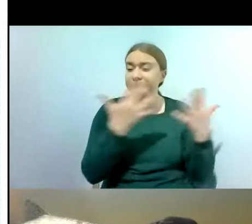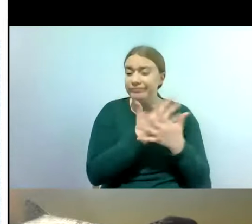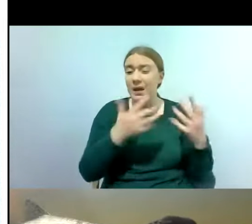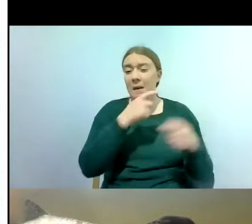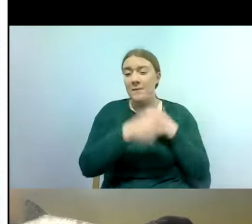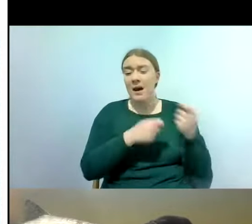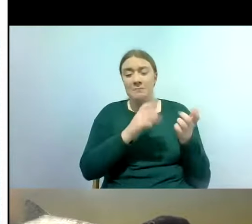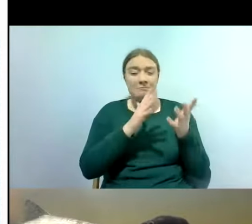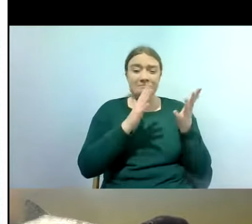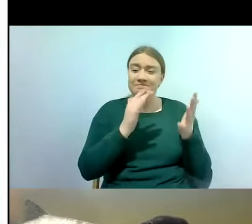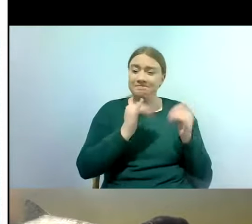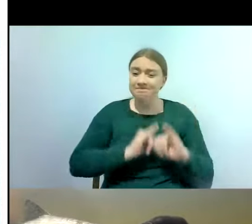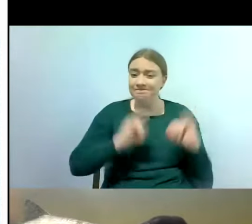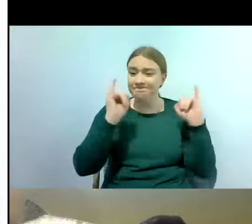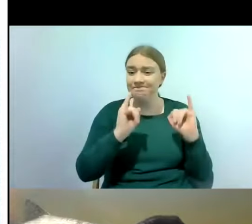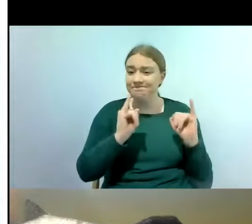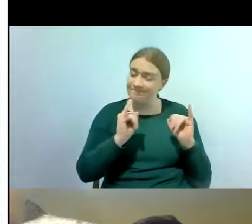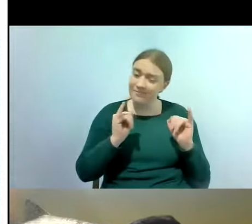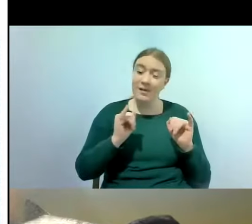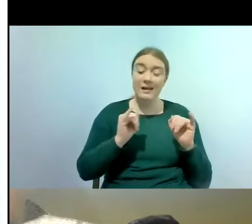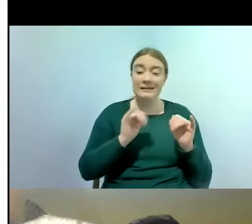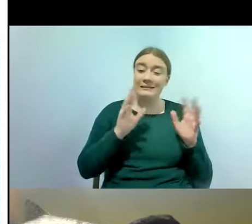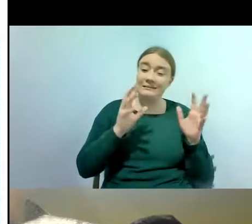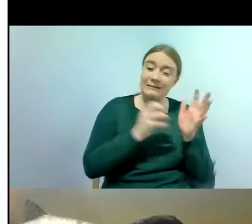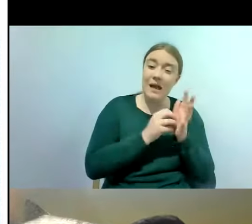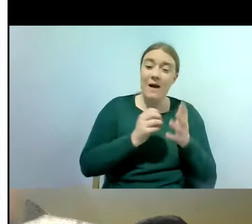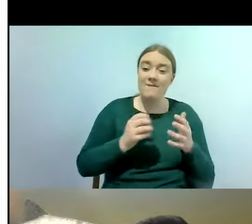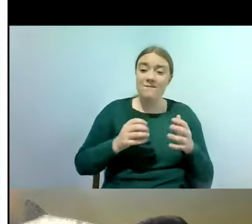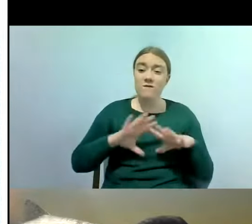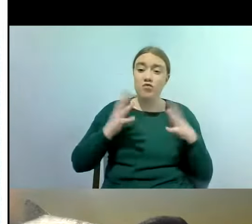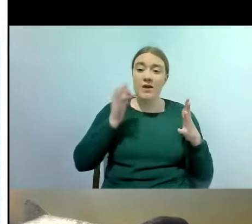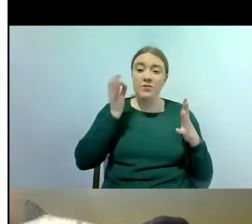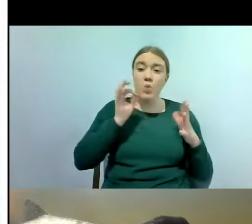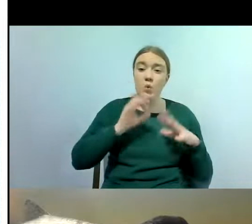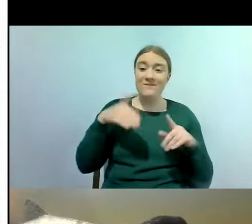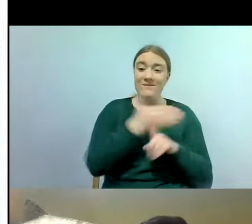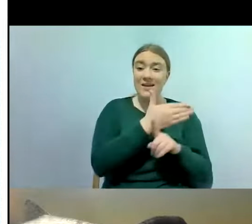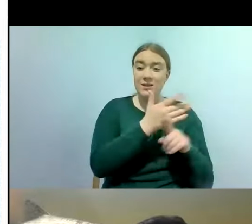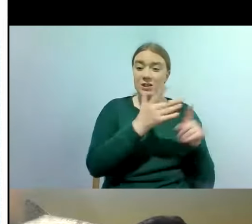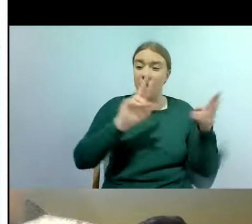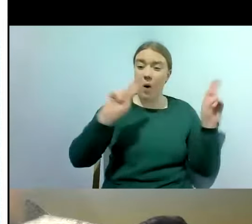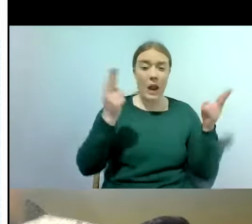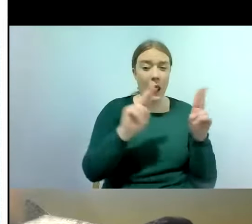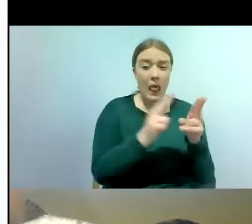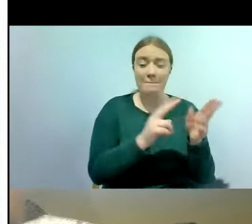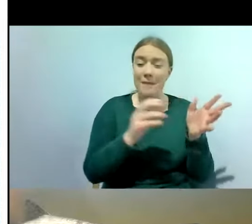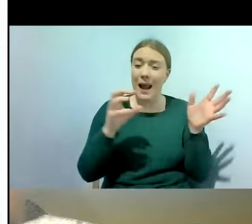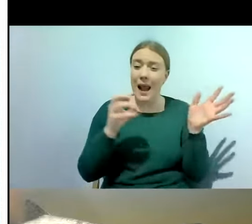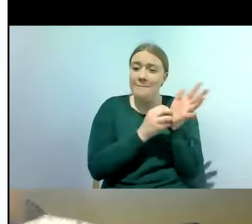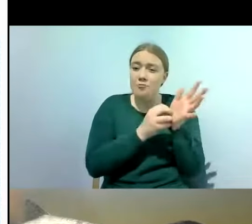of damage to freshwater fish populations and it's in in fact from these areas that we know